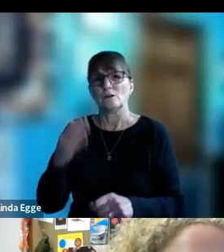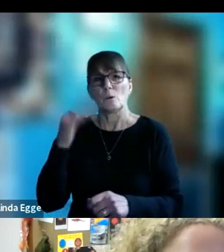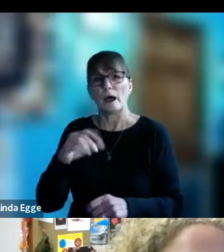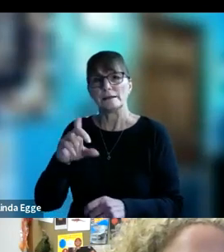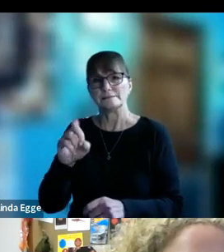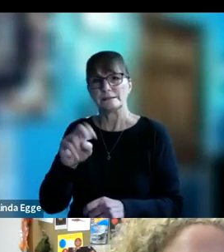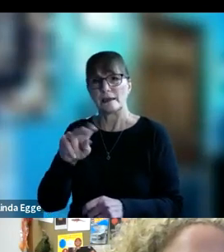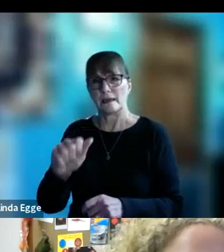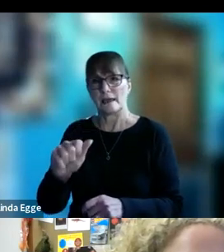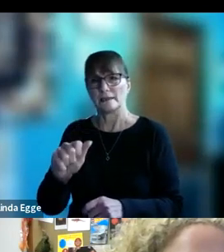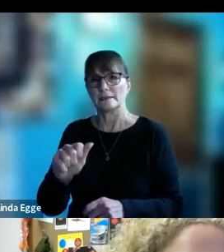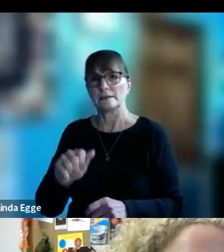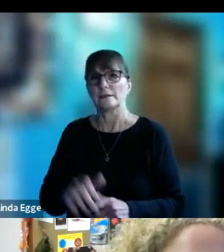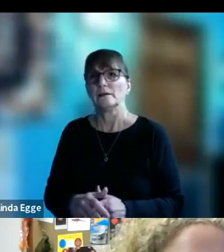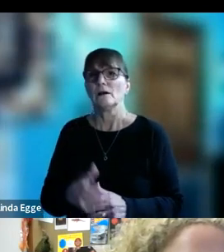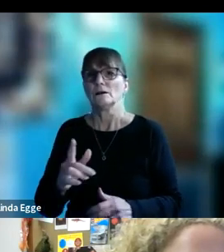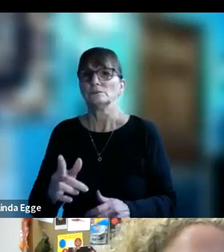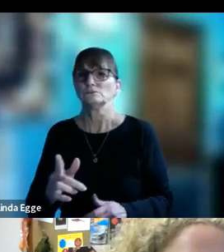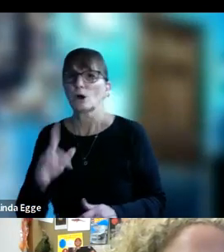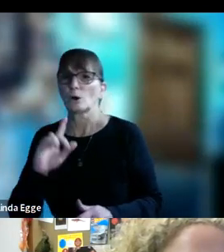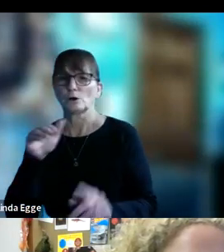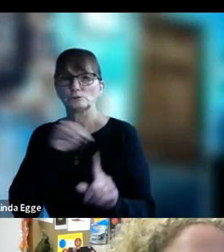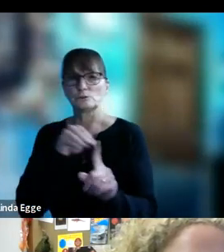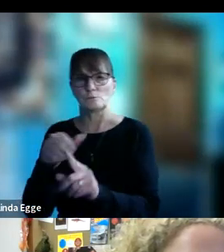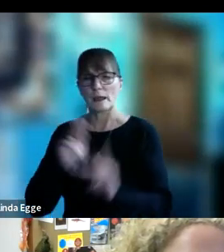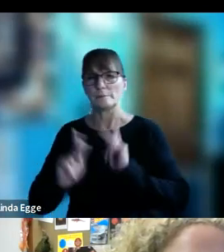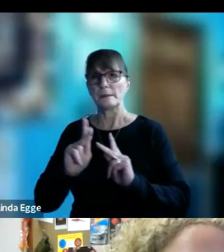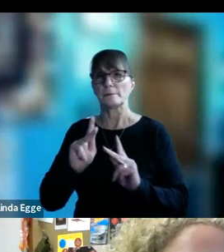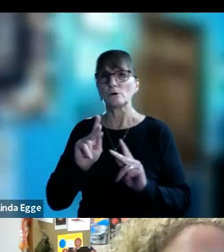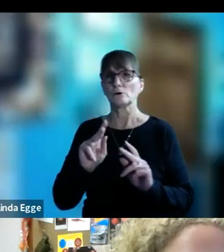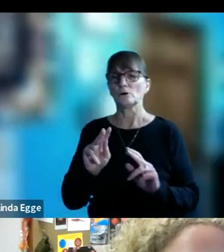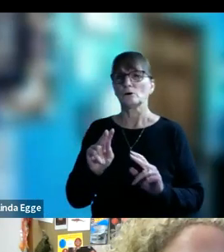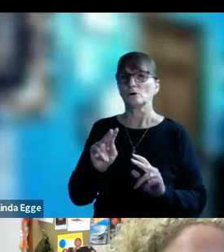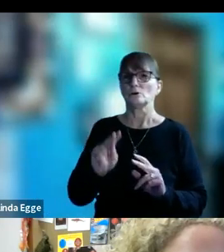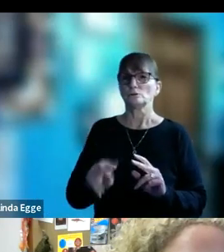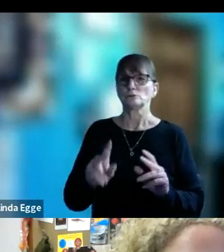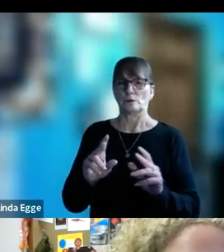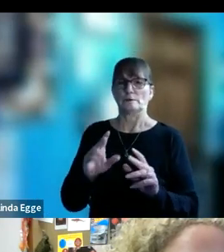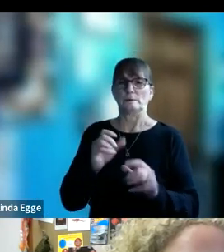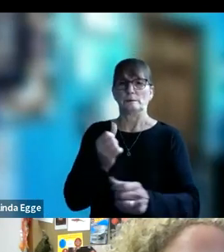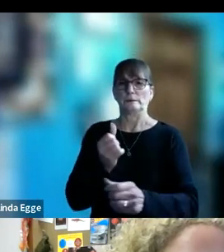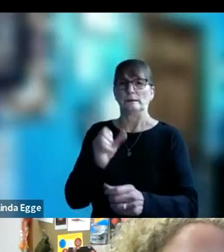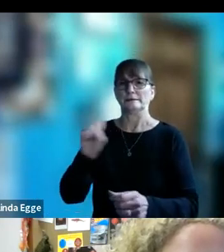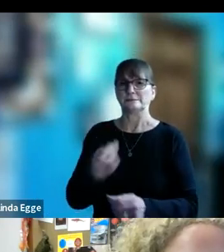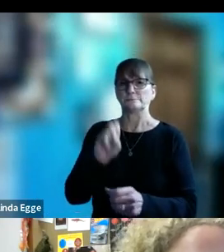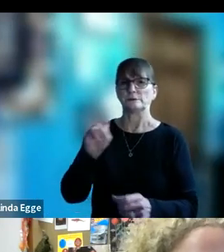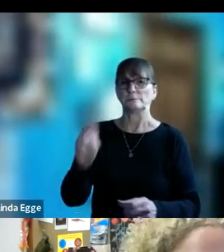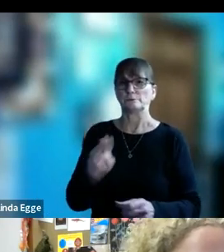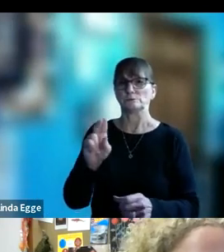Well, again, just to remind people to revisit the substance use section of the SOAR Online Course because we do discuss,